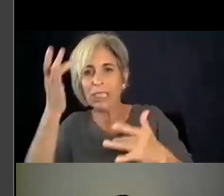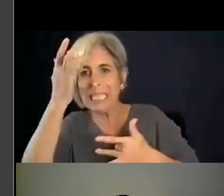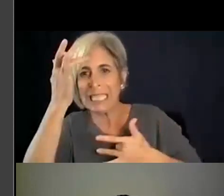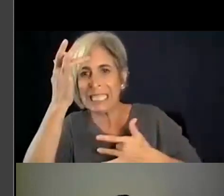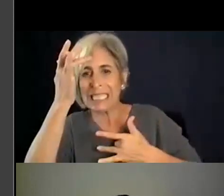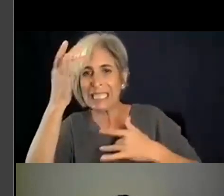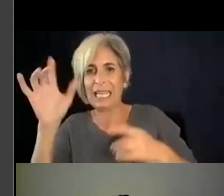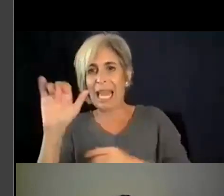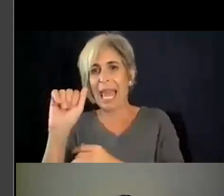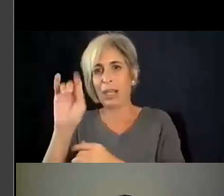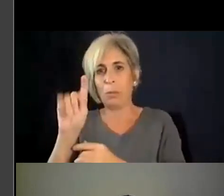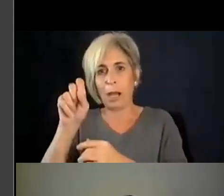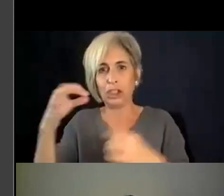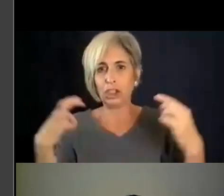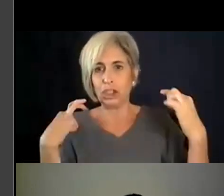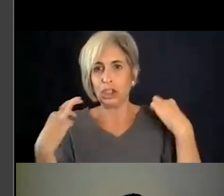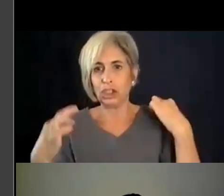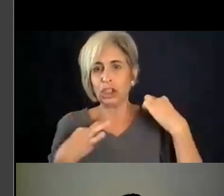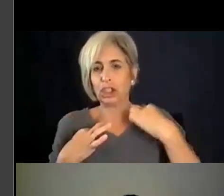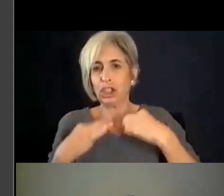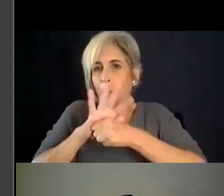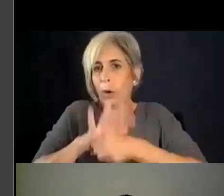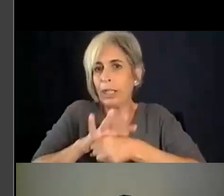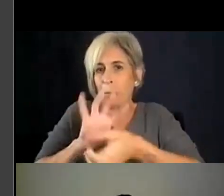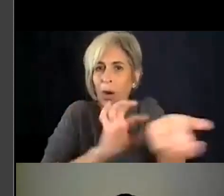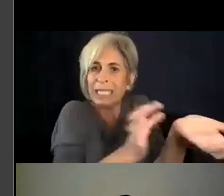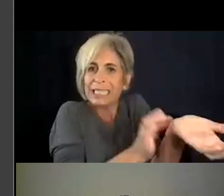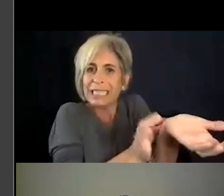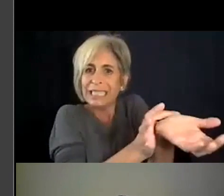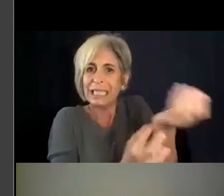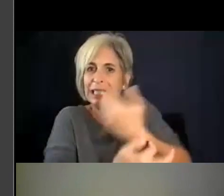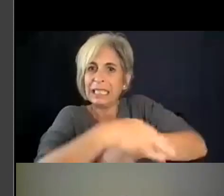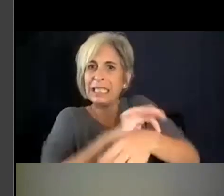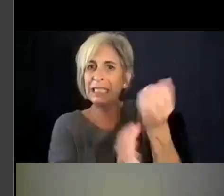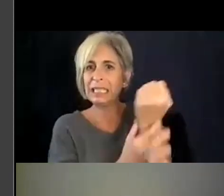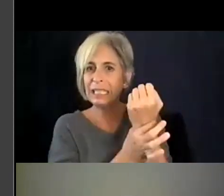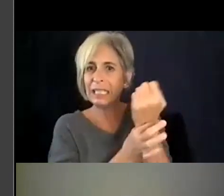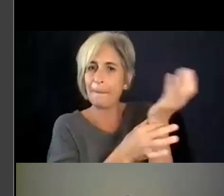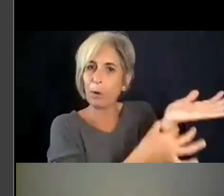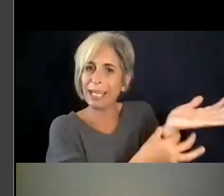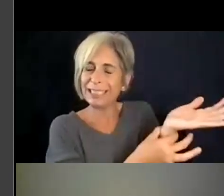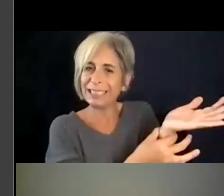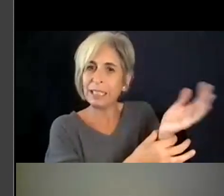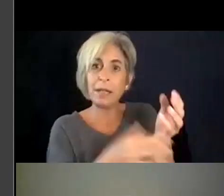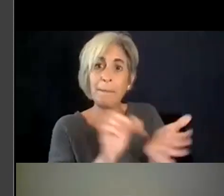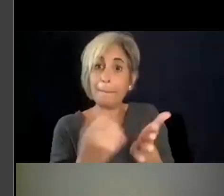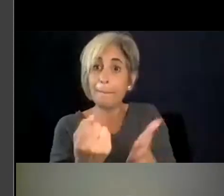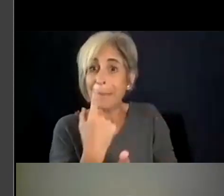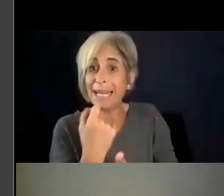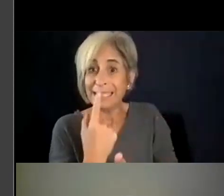pressure point wristbands, sometimes taking Dramamine. It really does help me to actively manage my symptoms ...